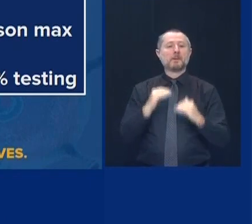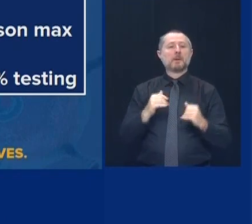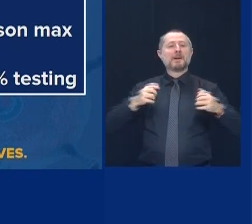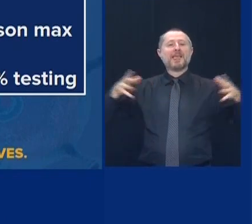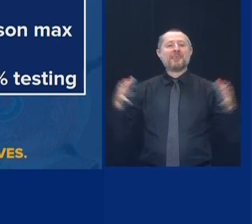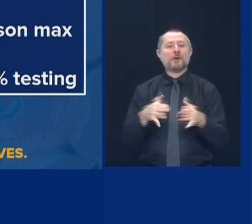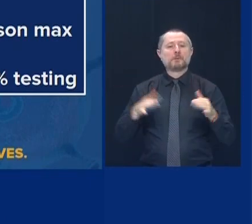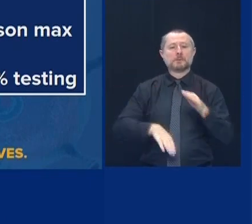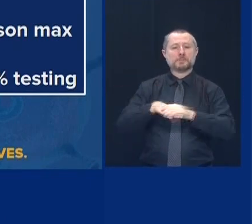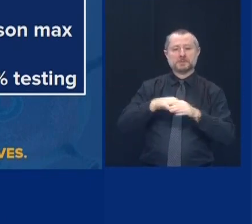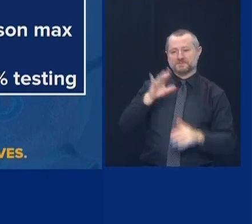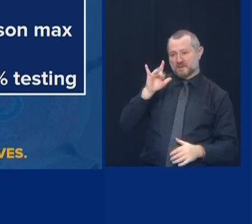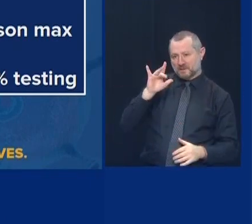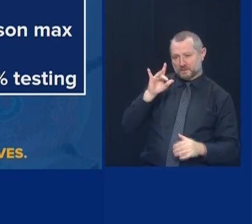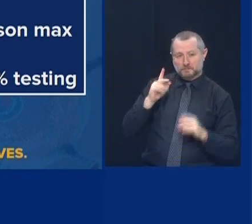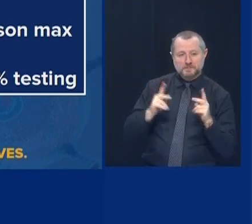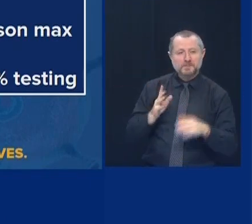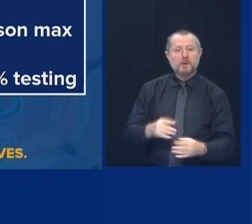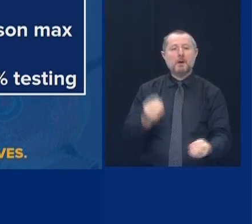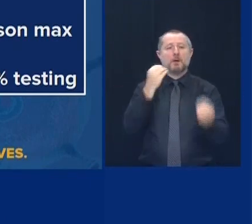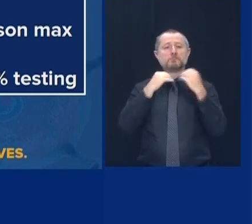YOU GO TO THE YELLOW ZONE.